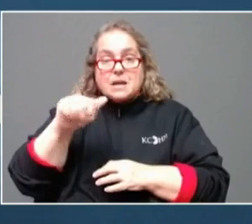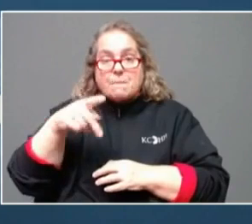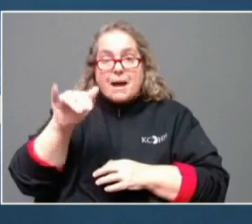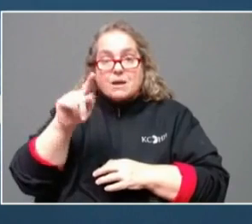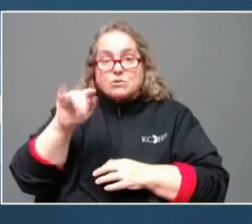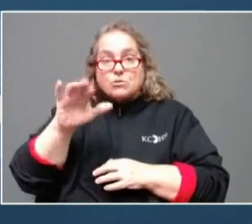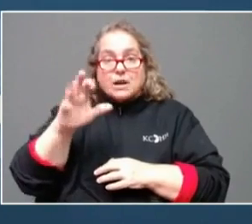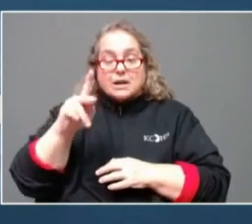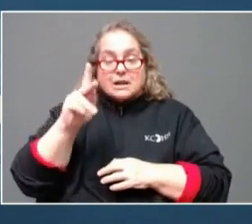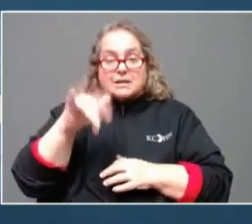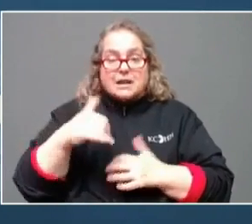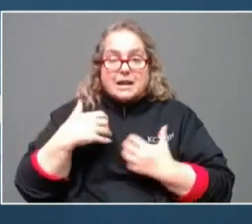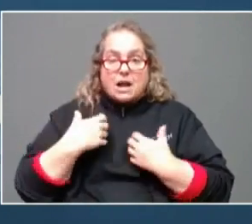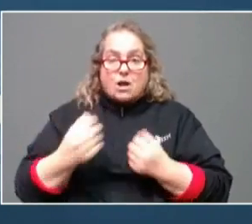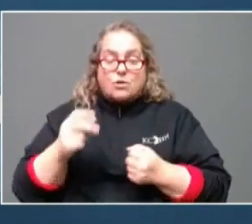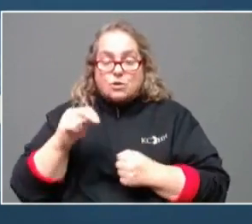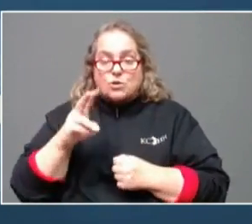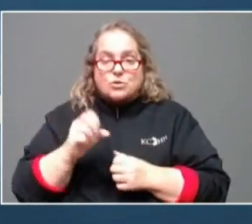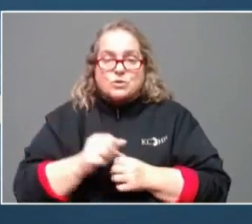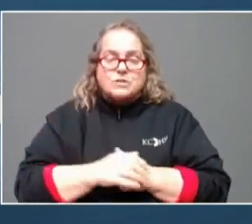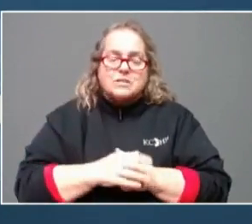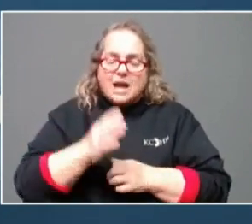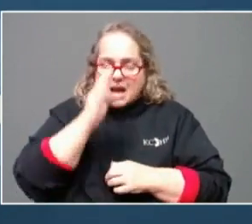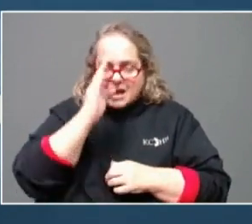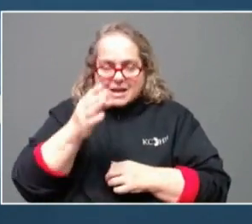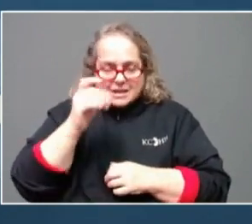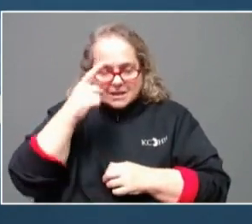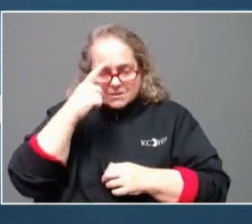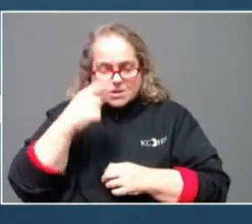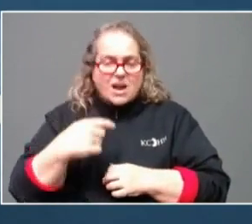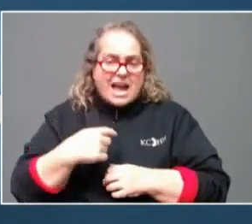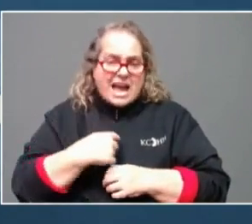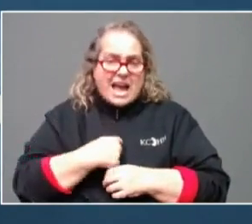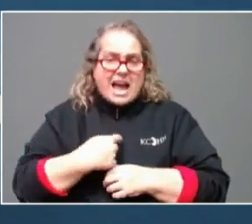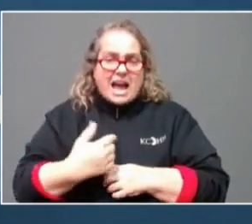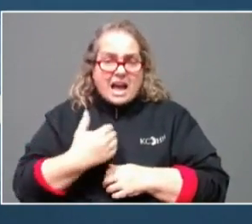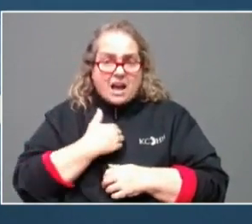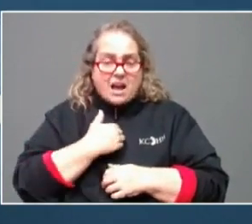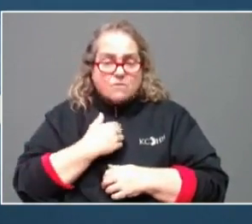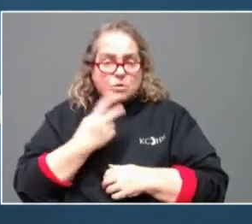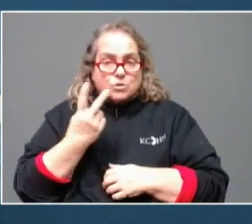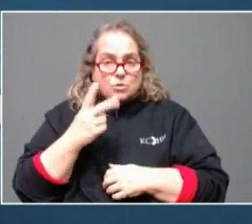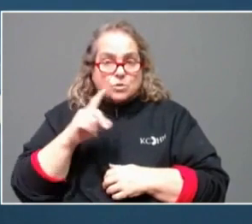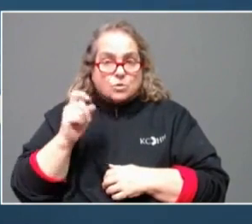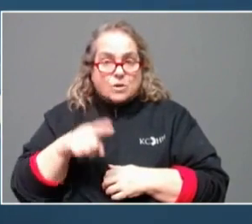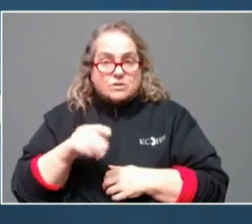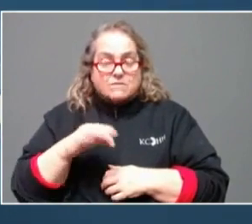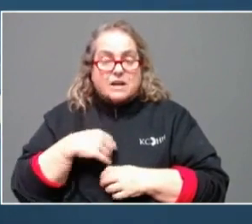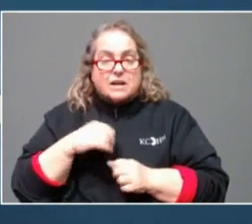Hi Governor. Um I have um two questions if I can. But the first is the